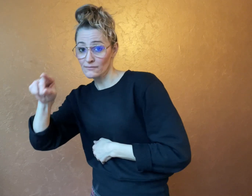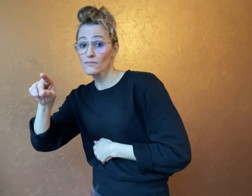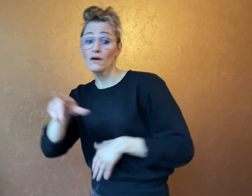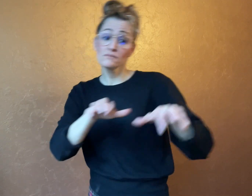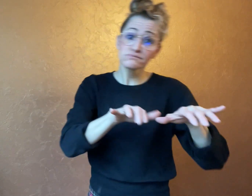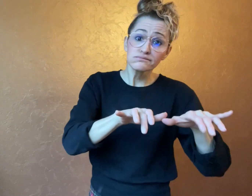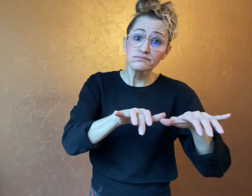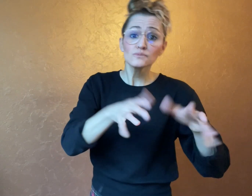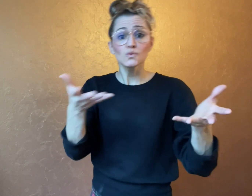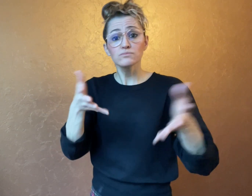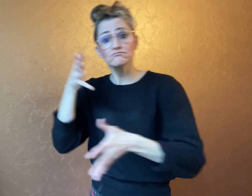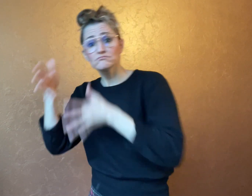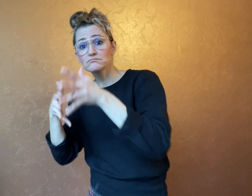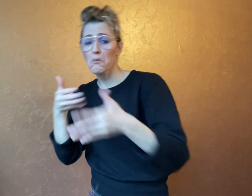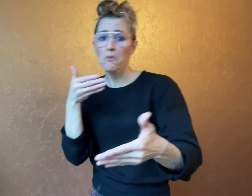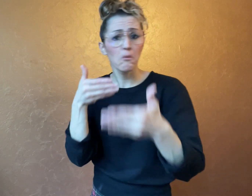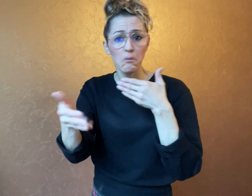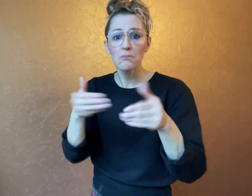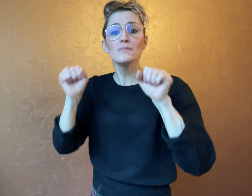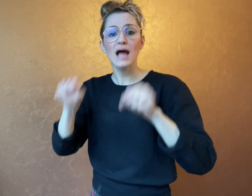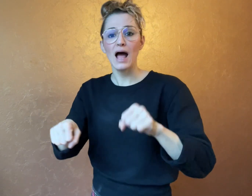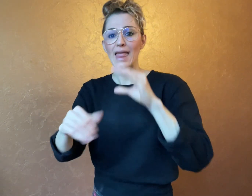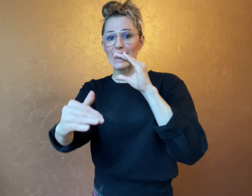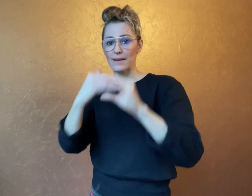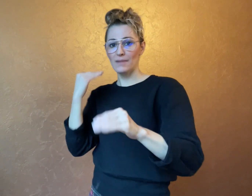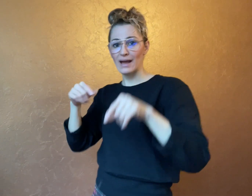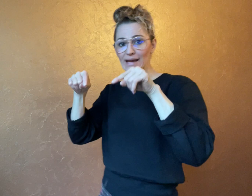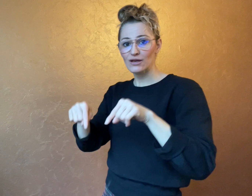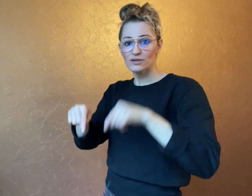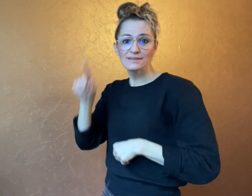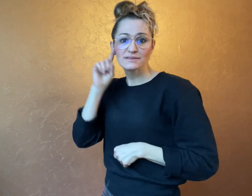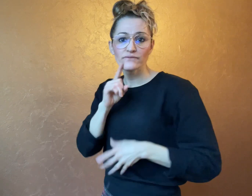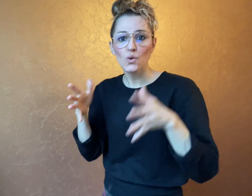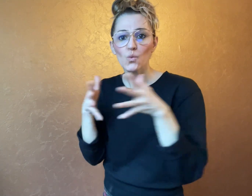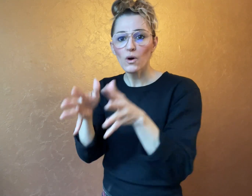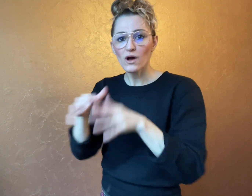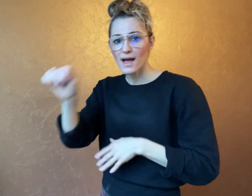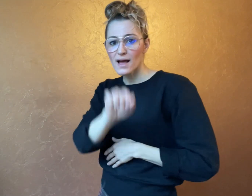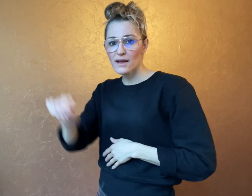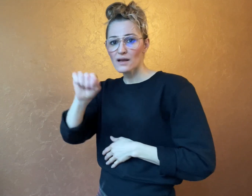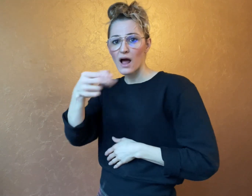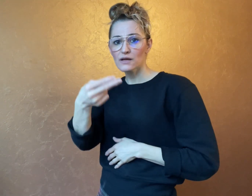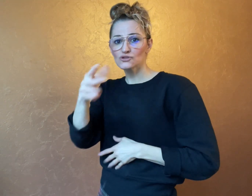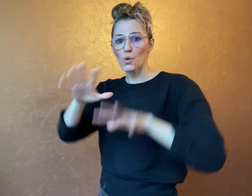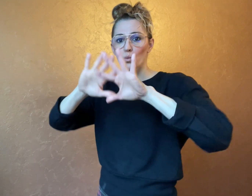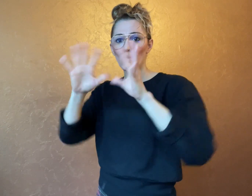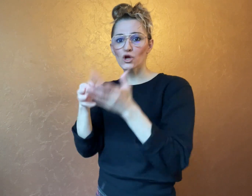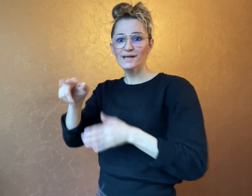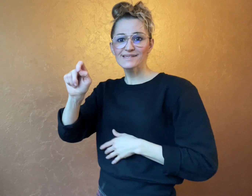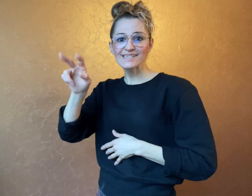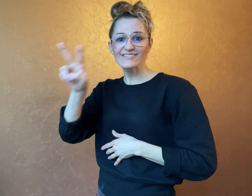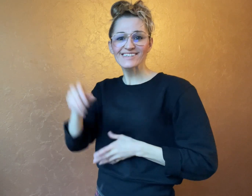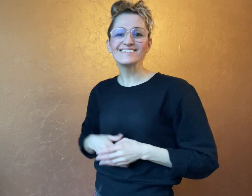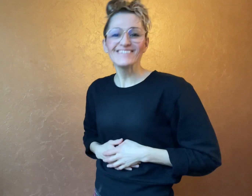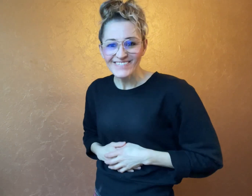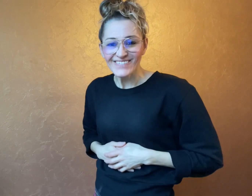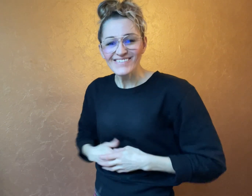in landscape format to deafwire@h3world.tv.